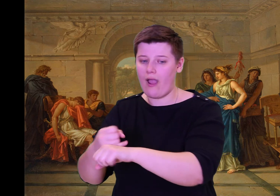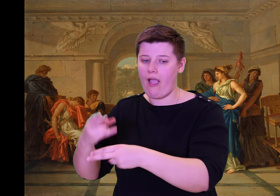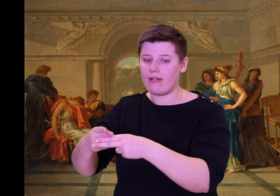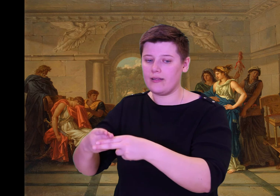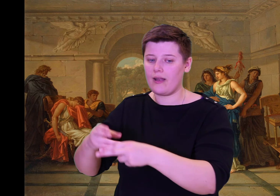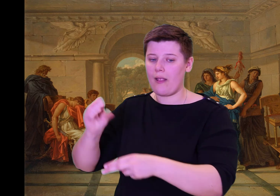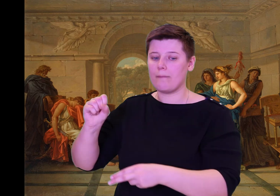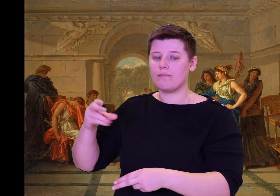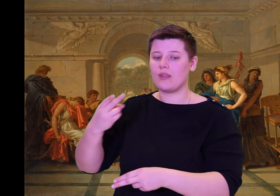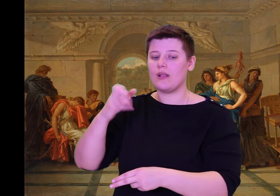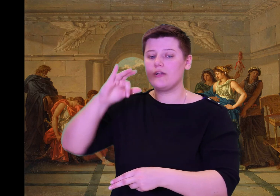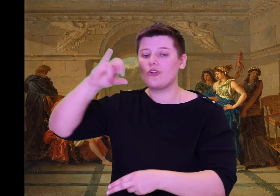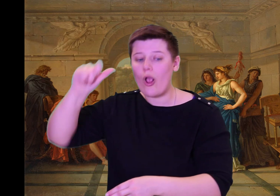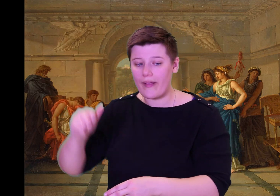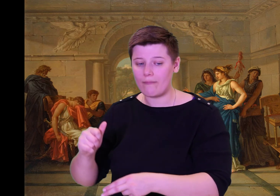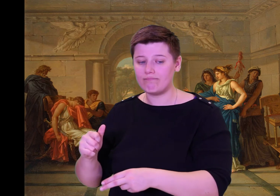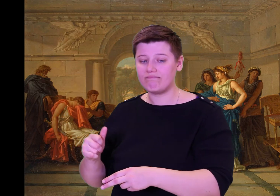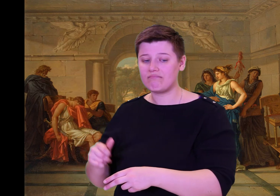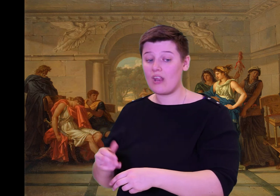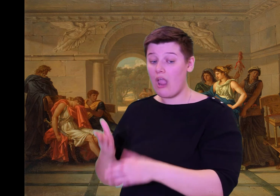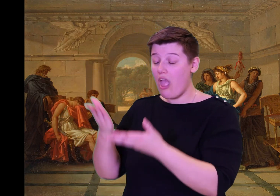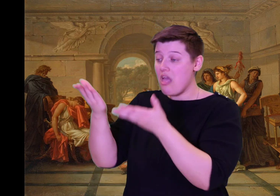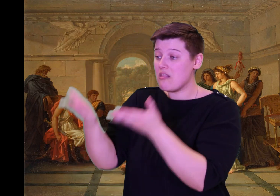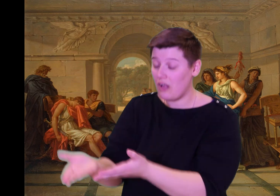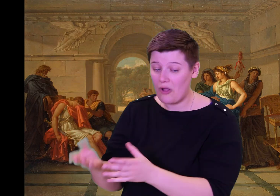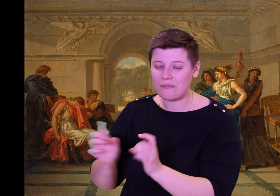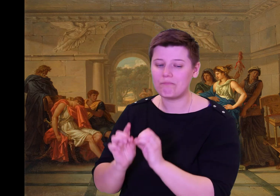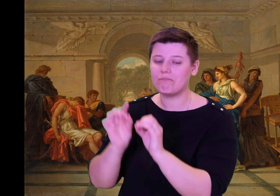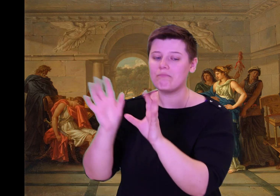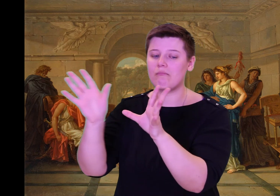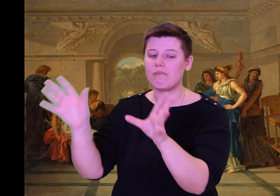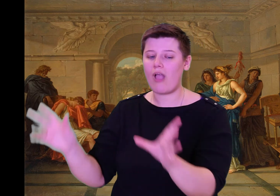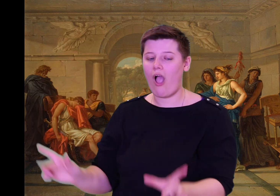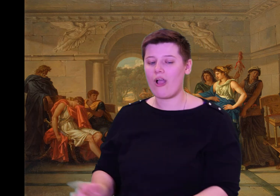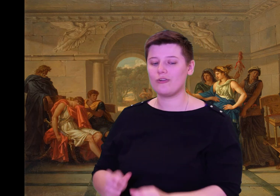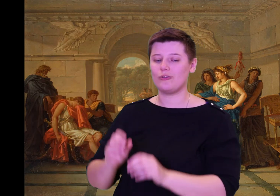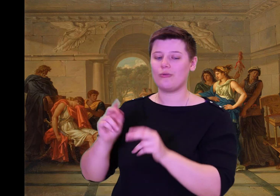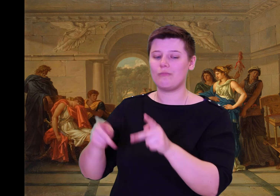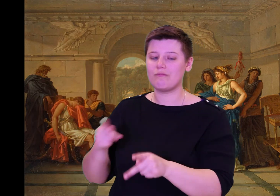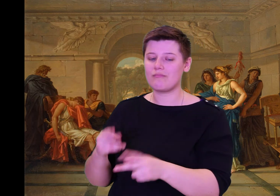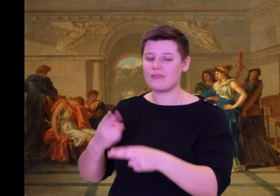sky he plunged into the sea and swooped between the waves.